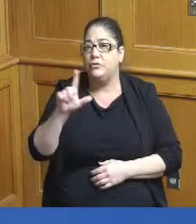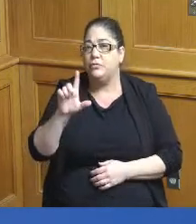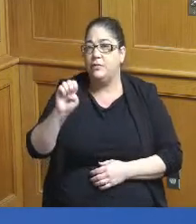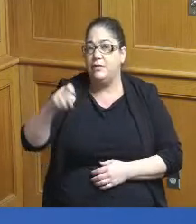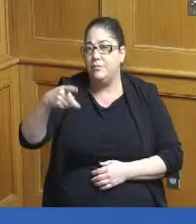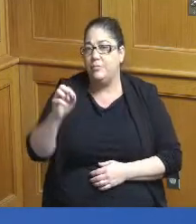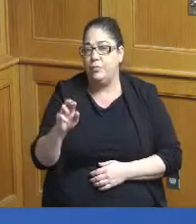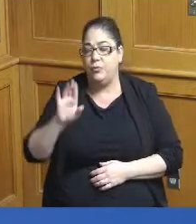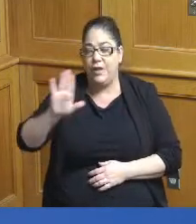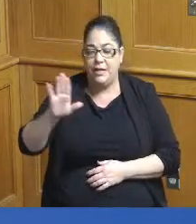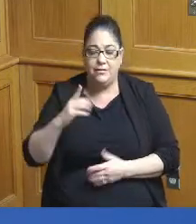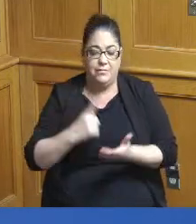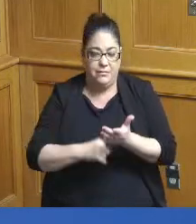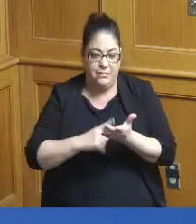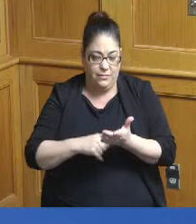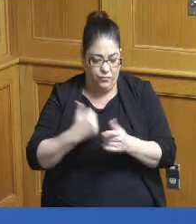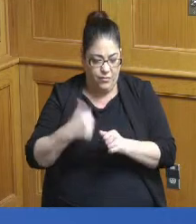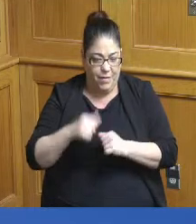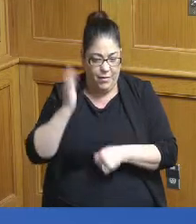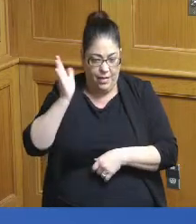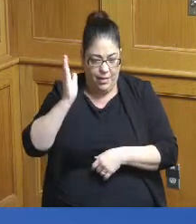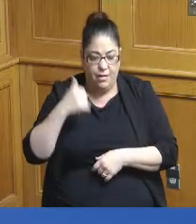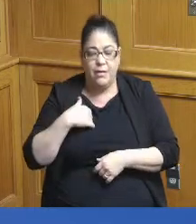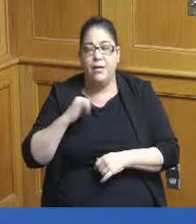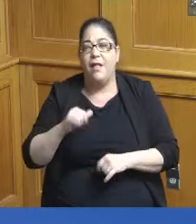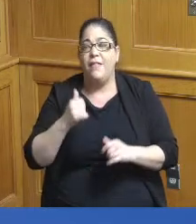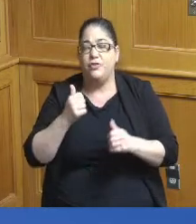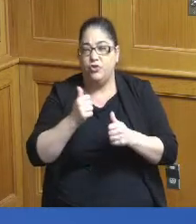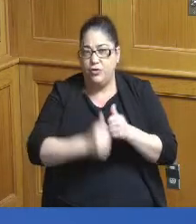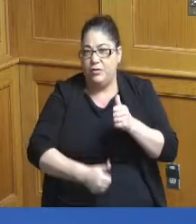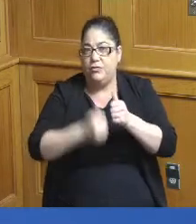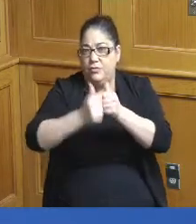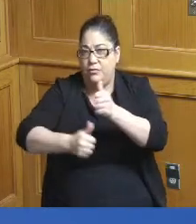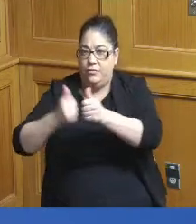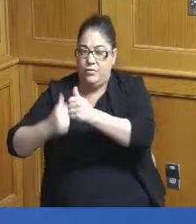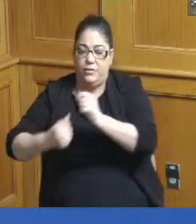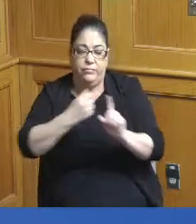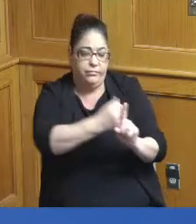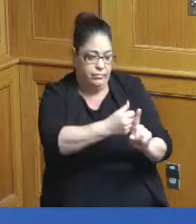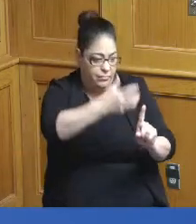and and walk through each of the components here and just make sure that we're on the same page